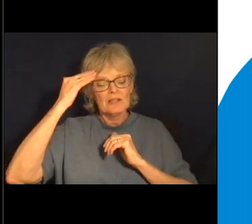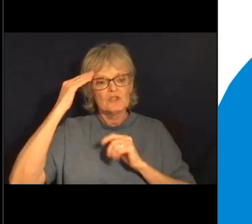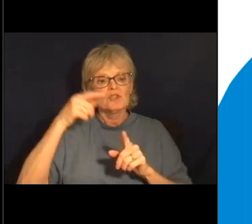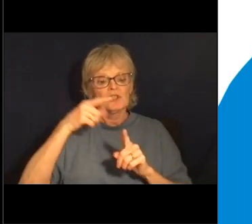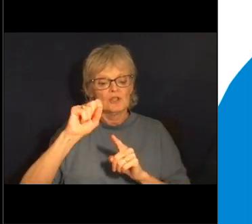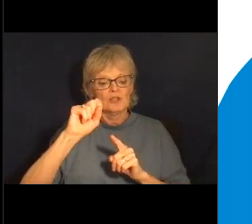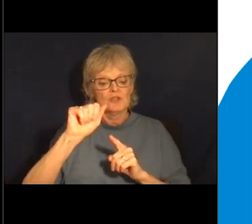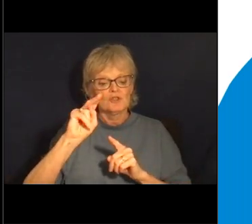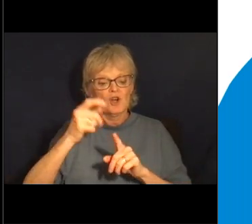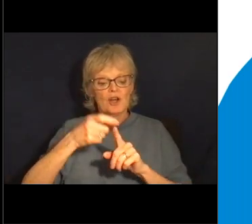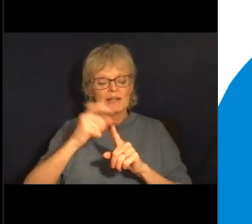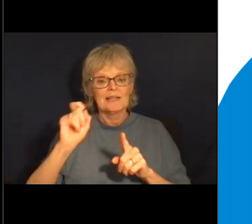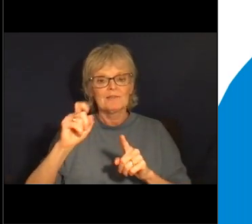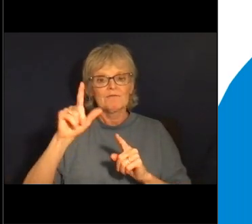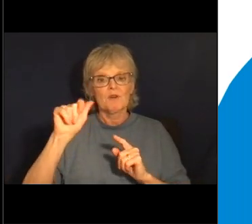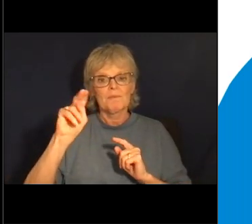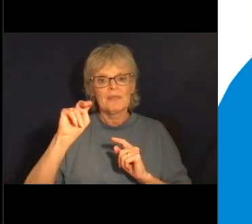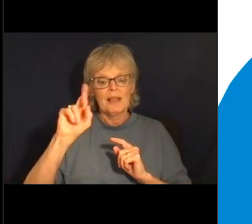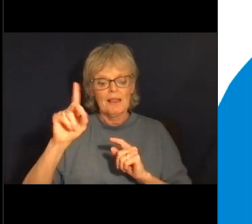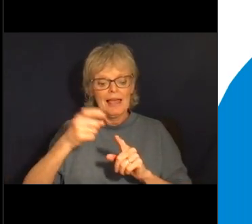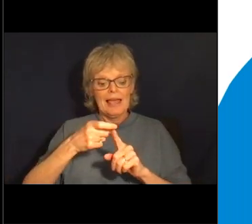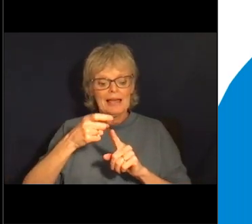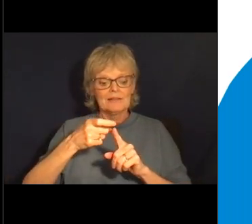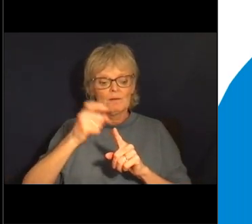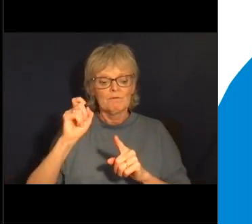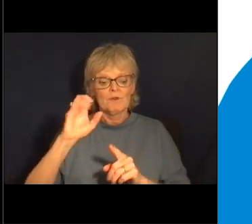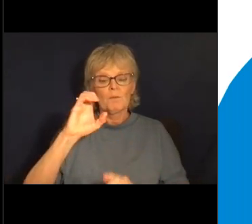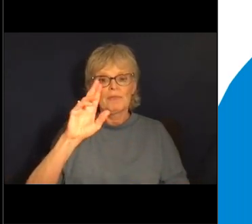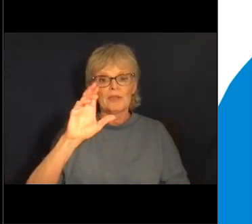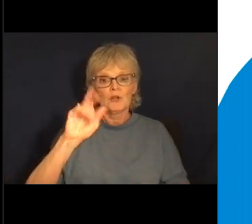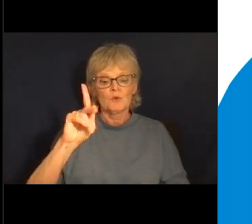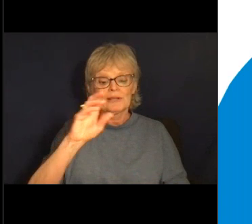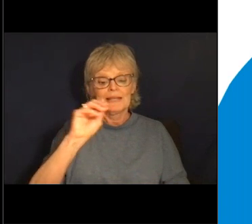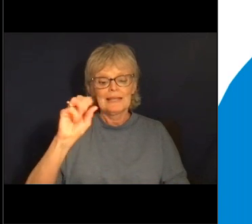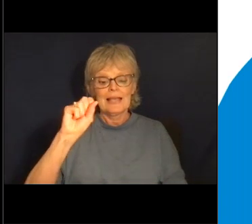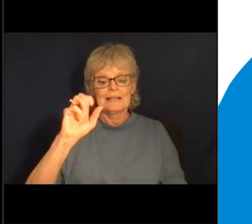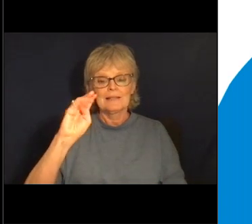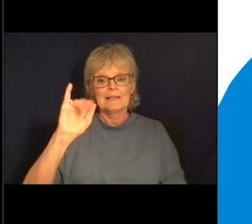from the land of the Creek and Seminole peoples. We are hosting this webinar for the ancestral lands